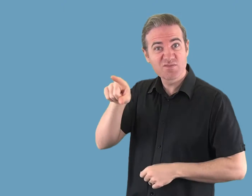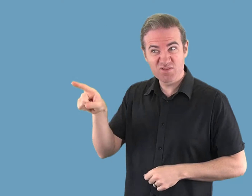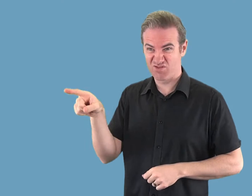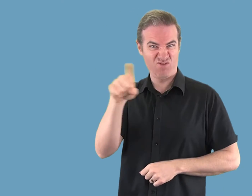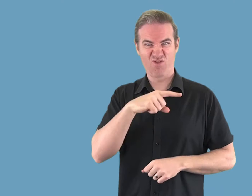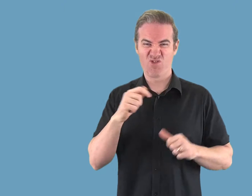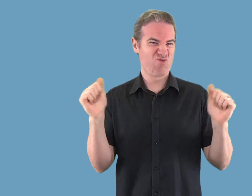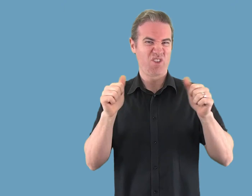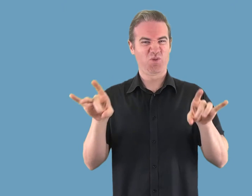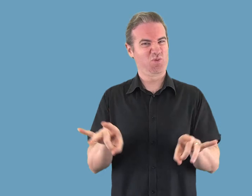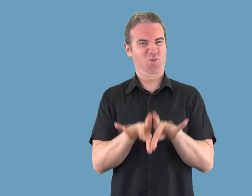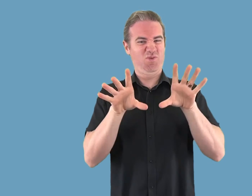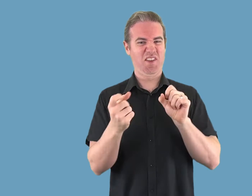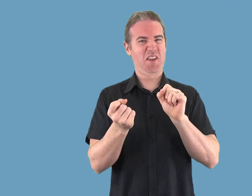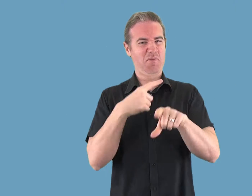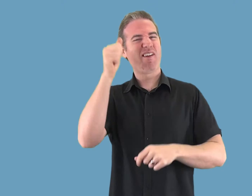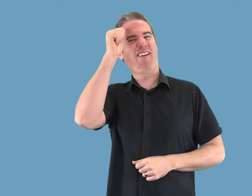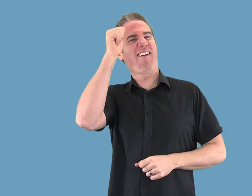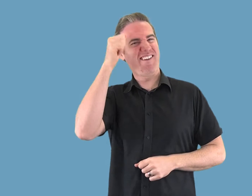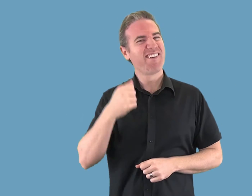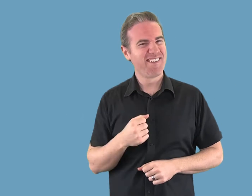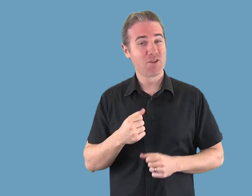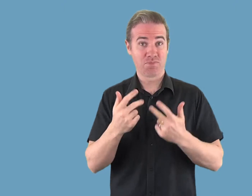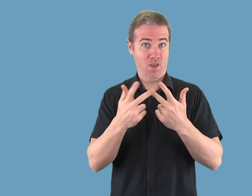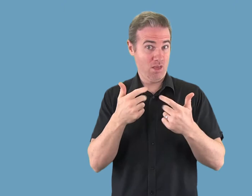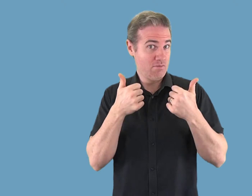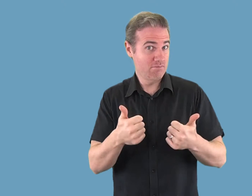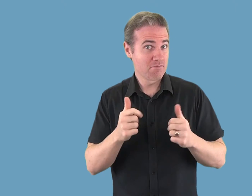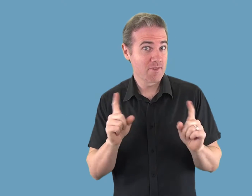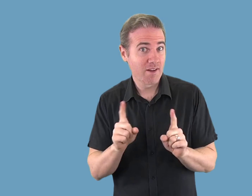Plus it's something clients and co-workers already use daily.